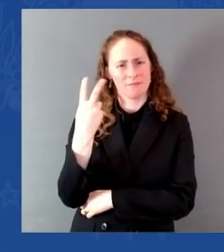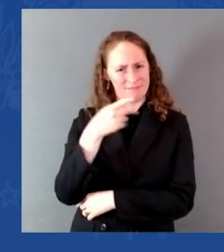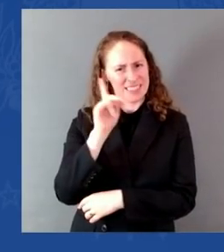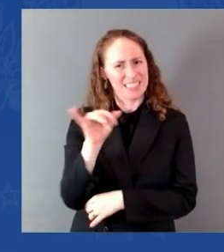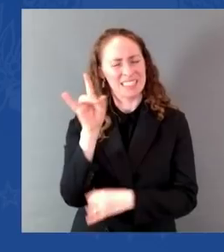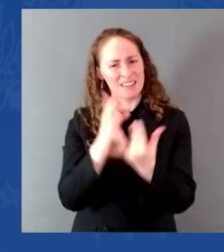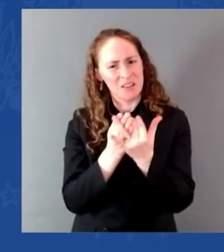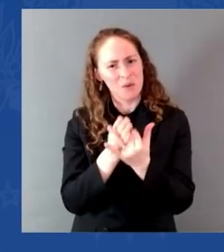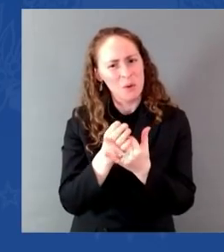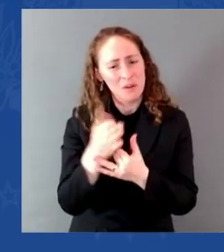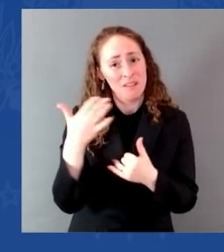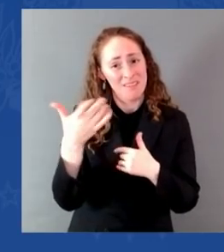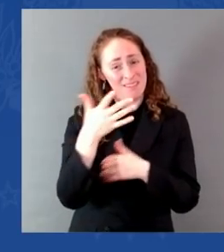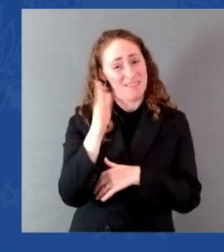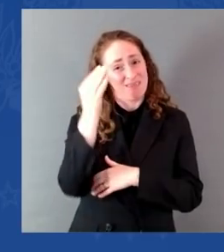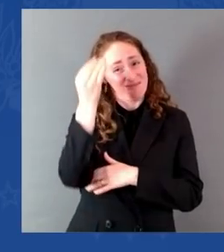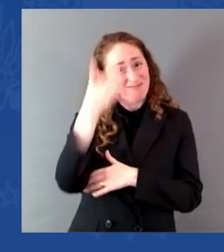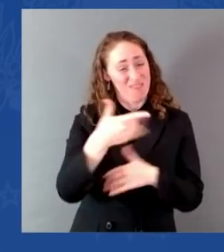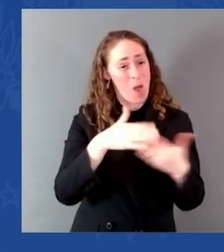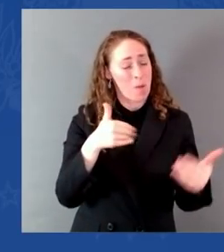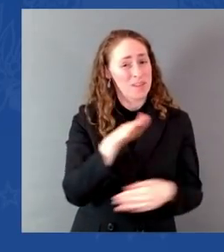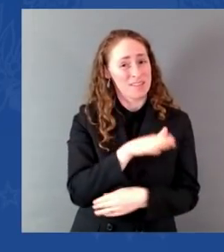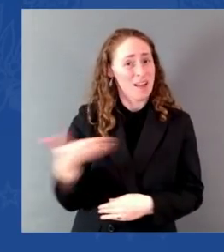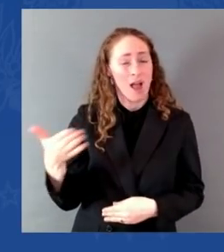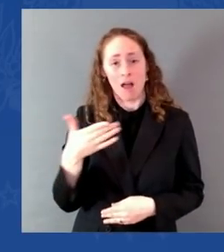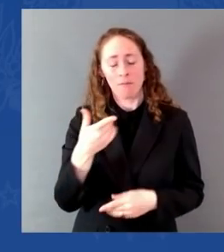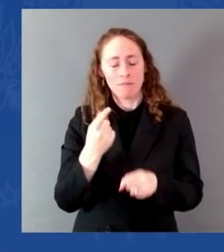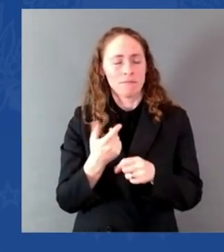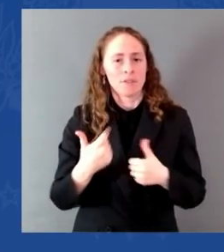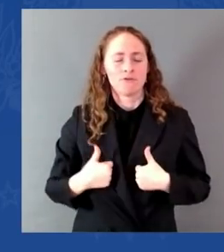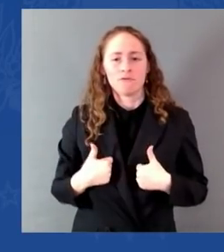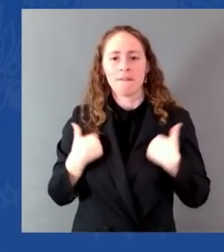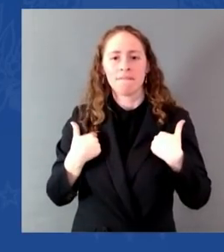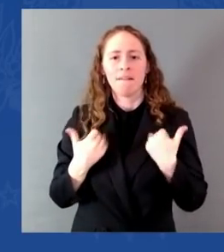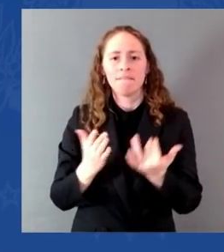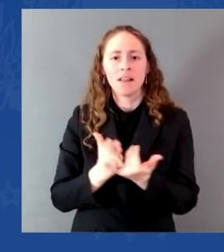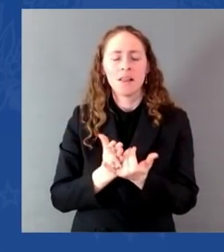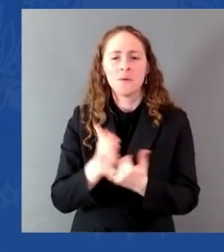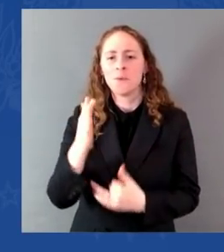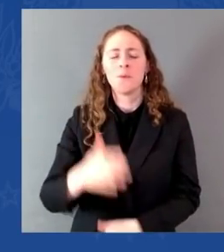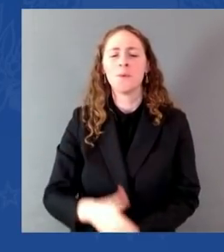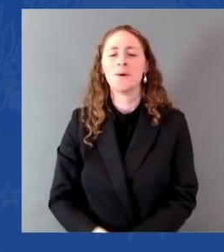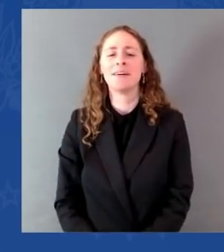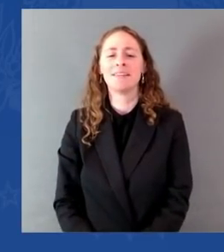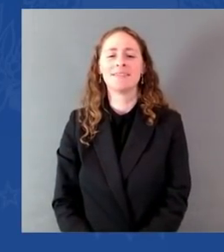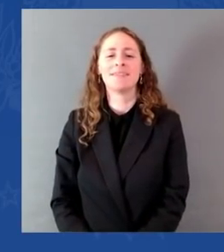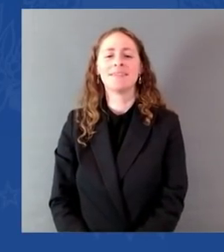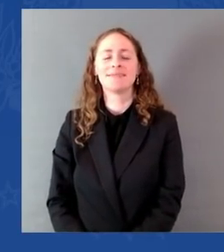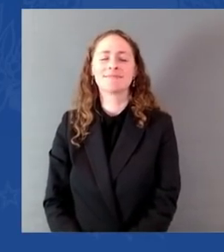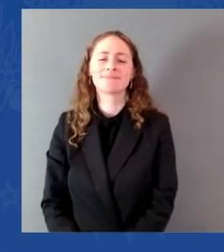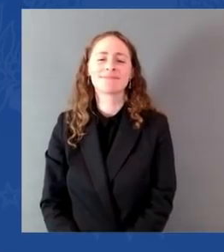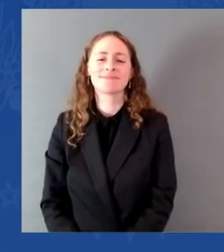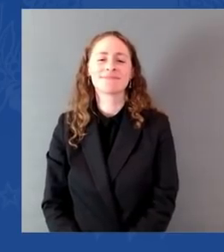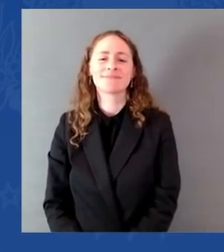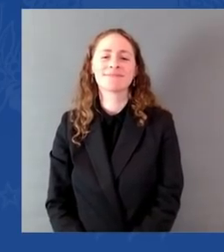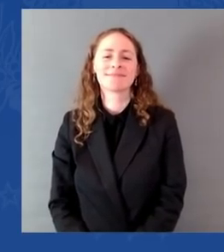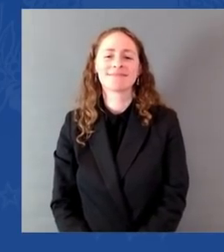A leader of honesty, decency, and good humor -- the same qualities that made him such a cherished friend